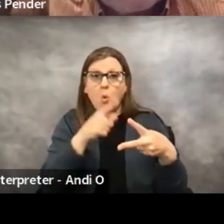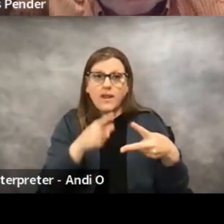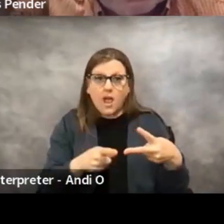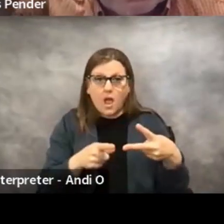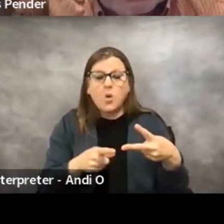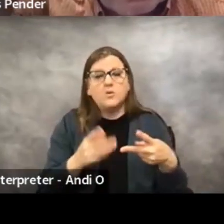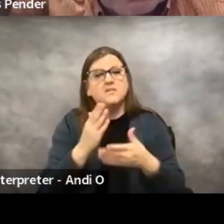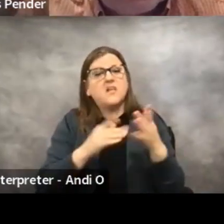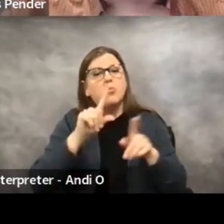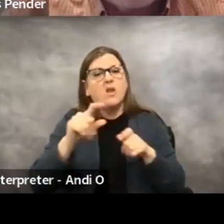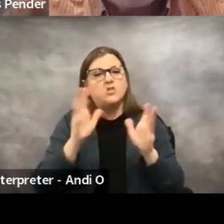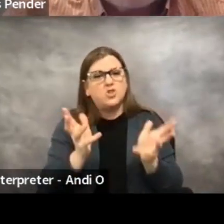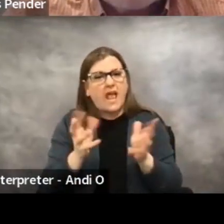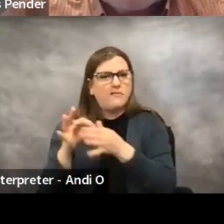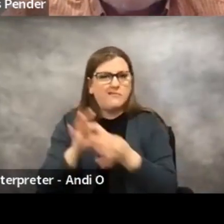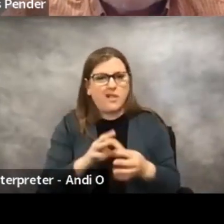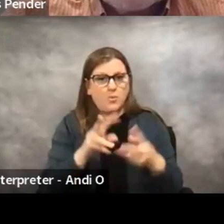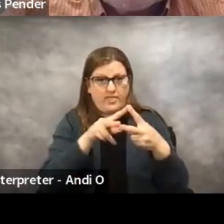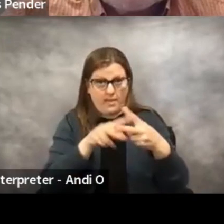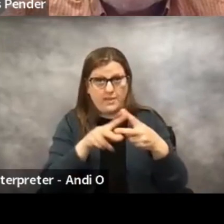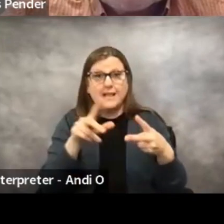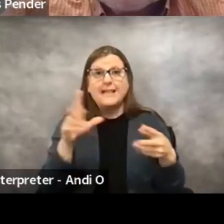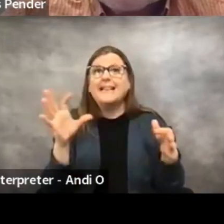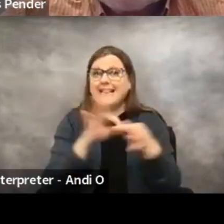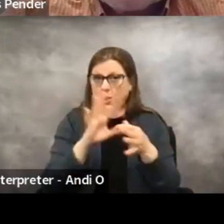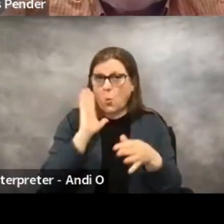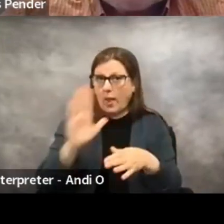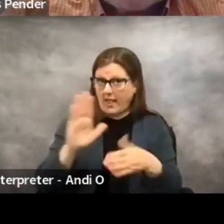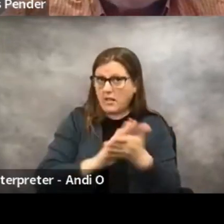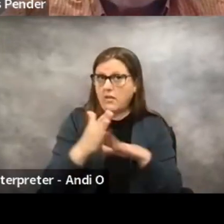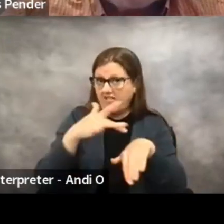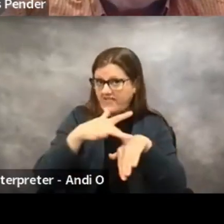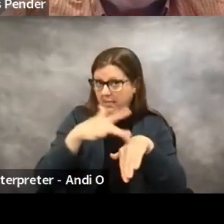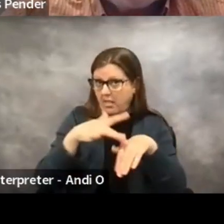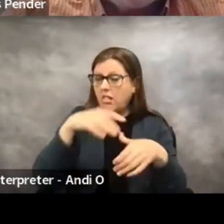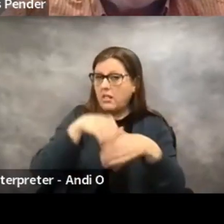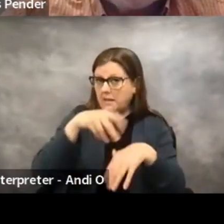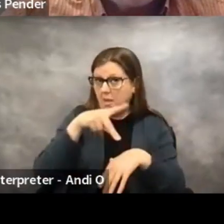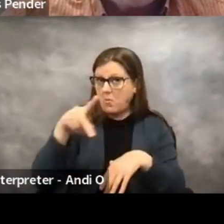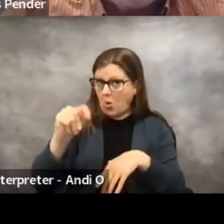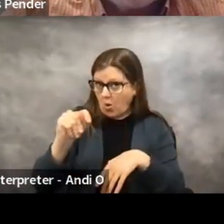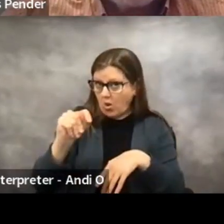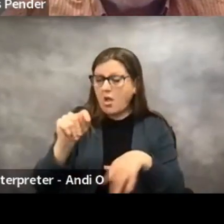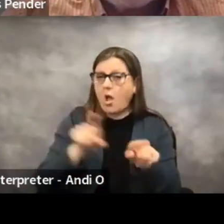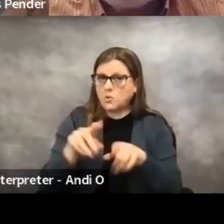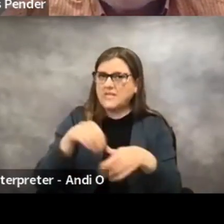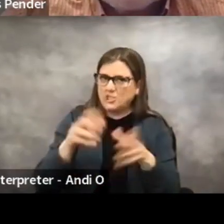chat about these are the links will be available within the PowerPoint, you have them in the chat and you can download the